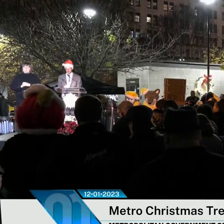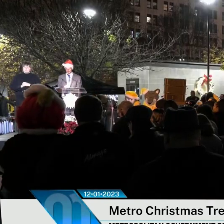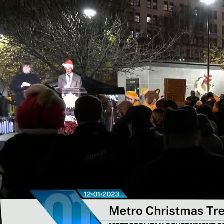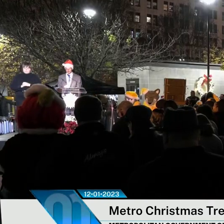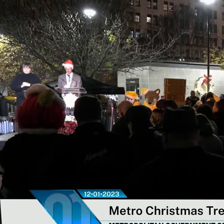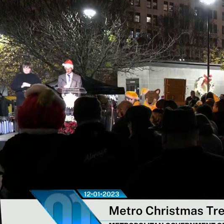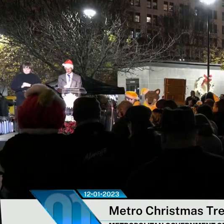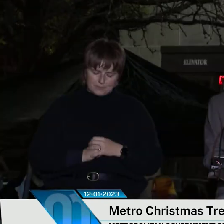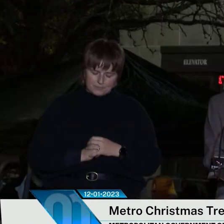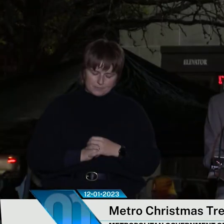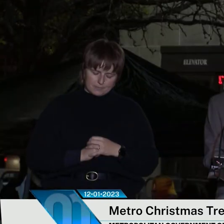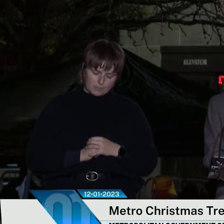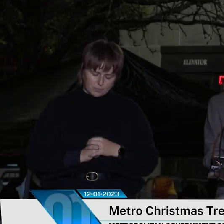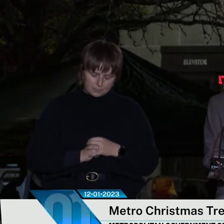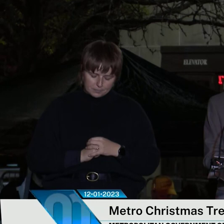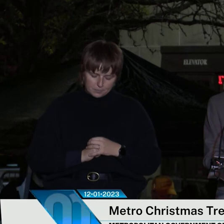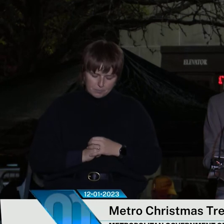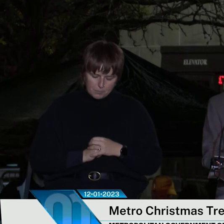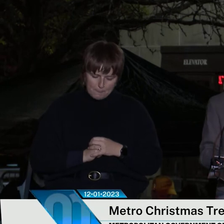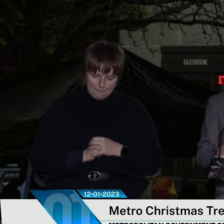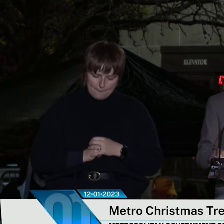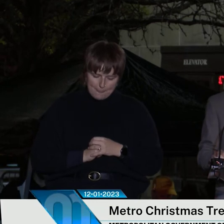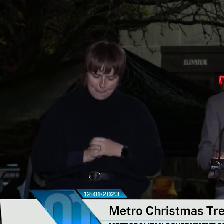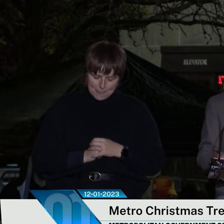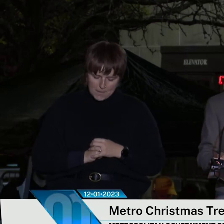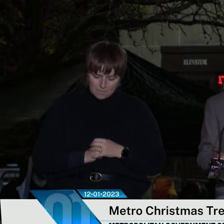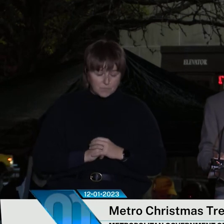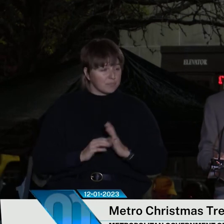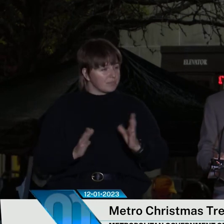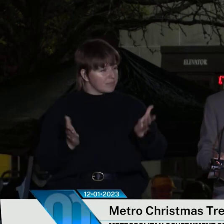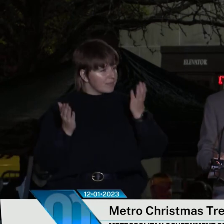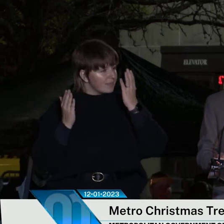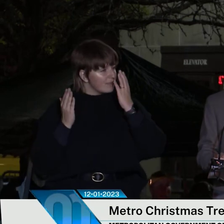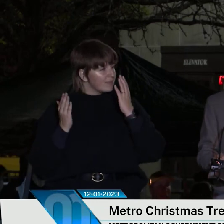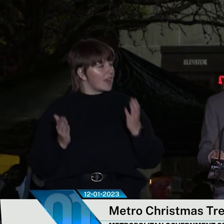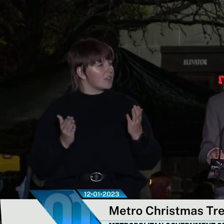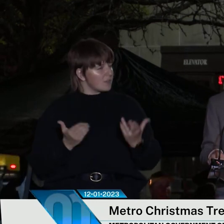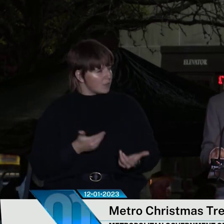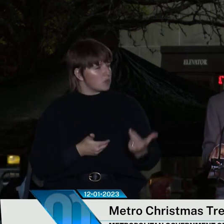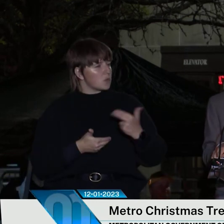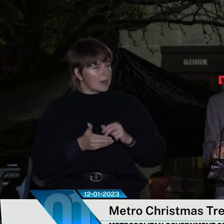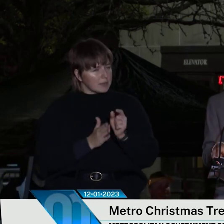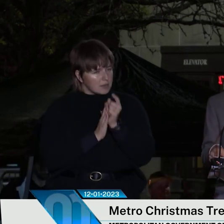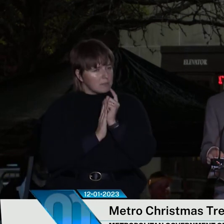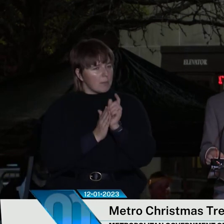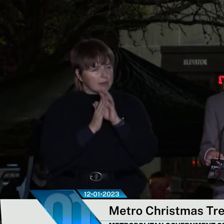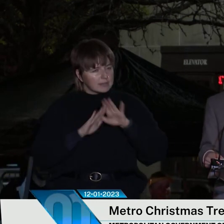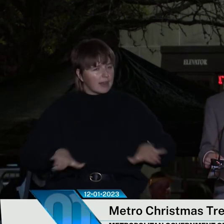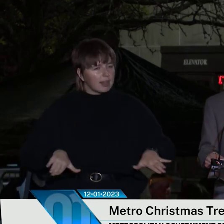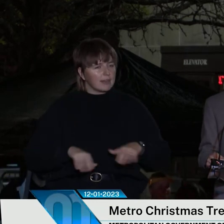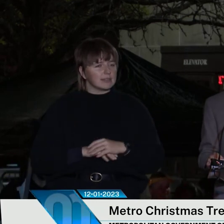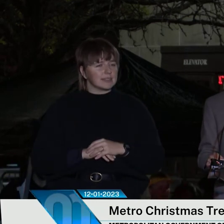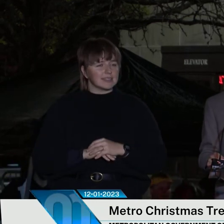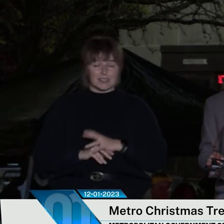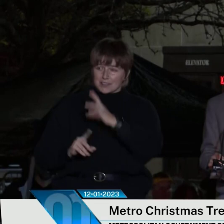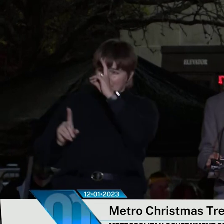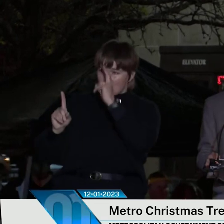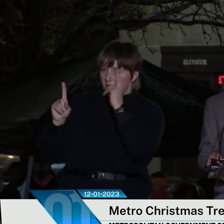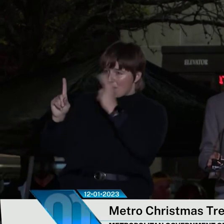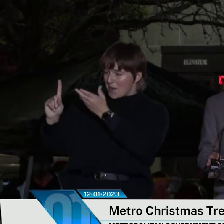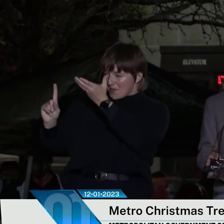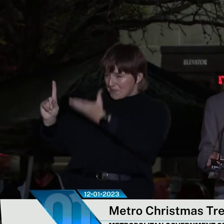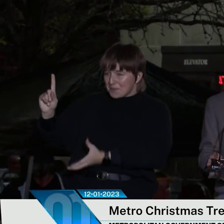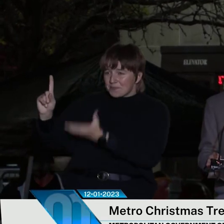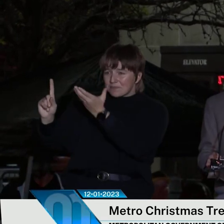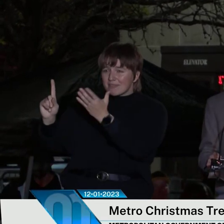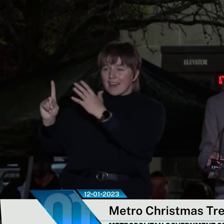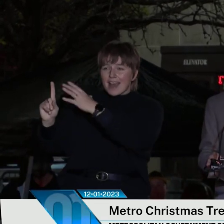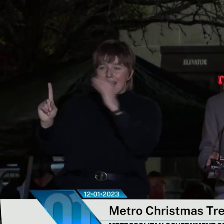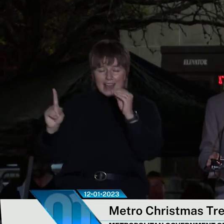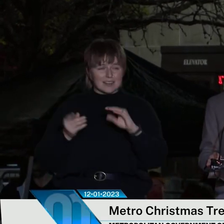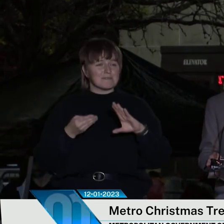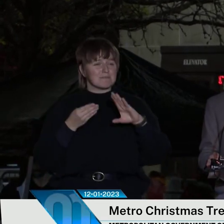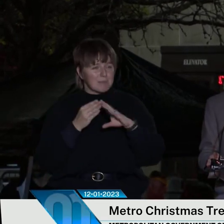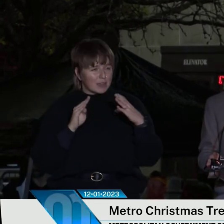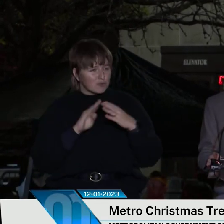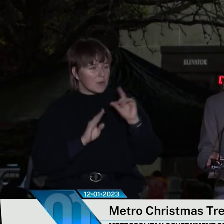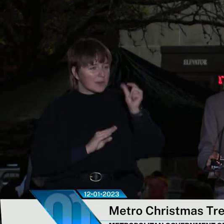LIVES. THANK YOU FOR JOINING ME